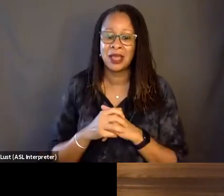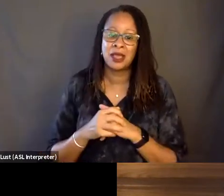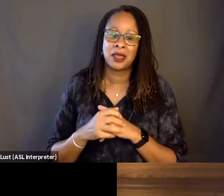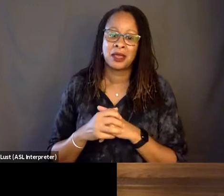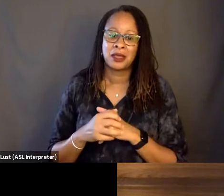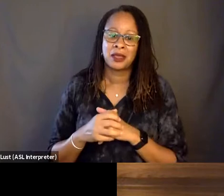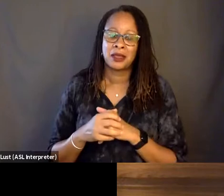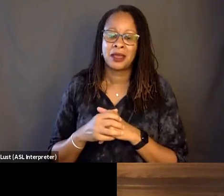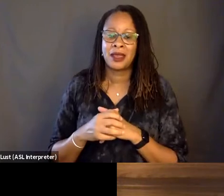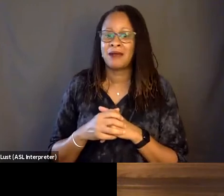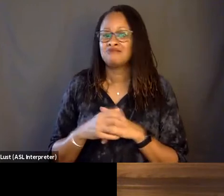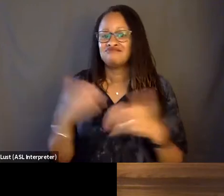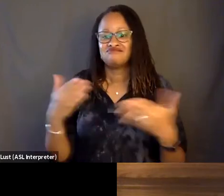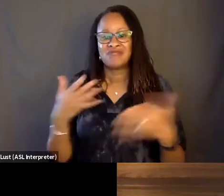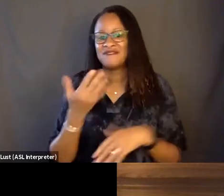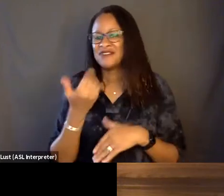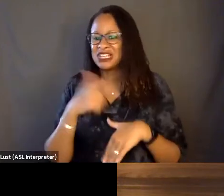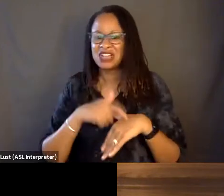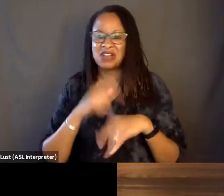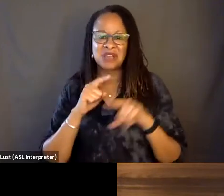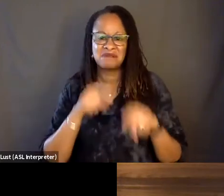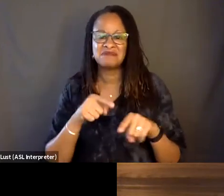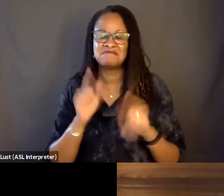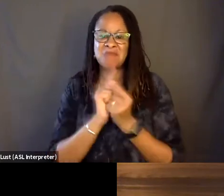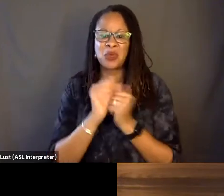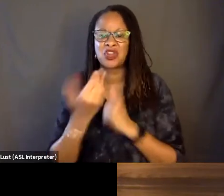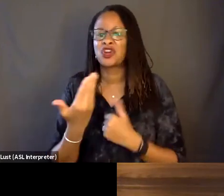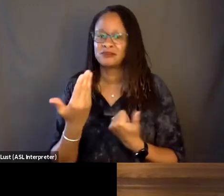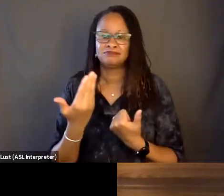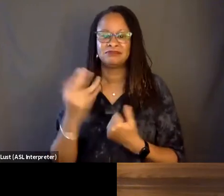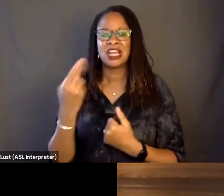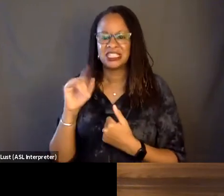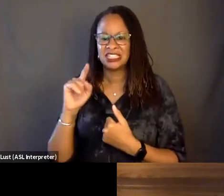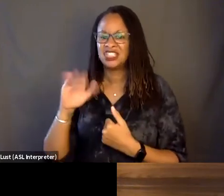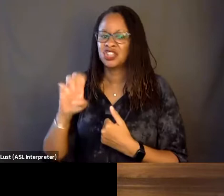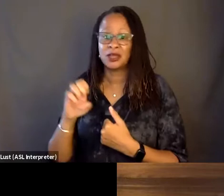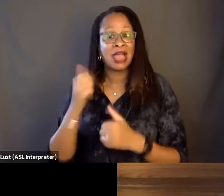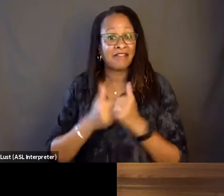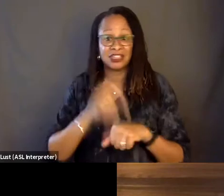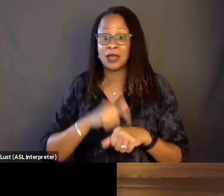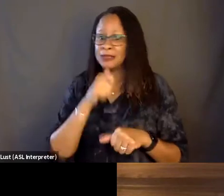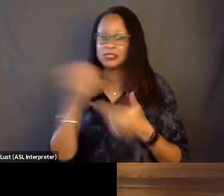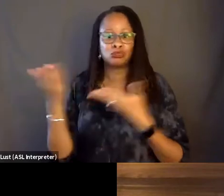15 times in those five weeks. And every time, I didn't bring my camera. I didn't bring a crew.